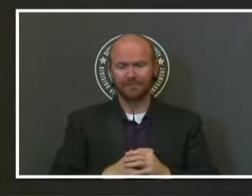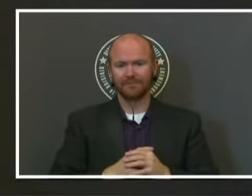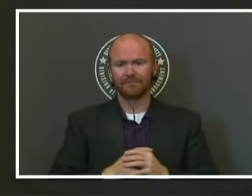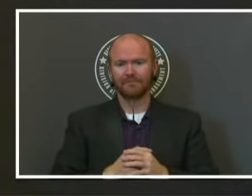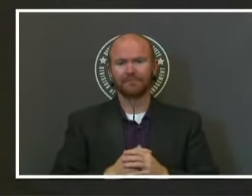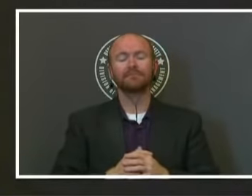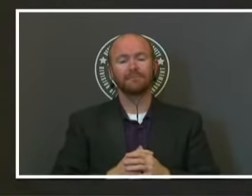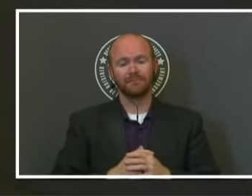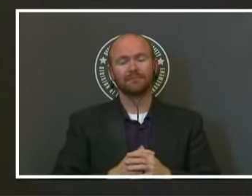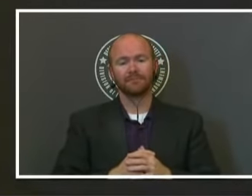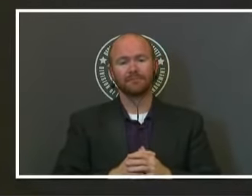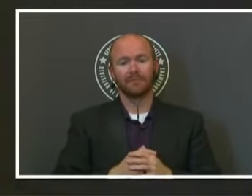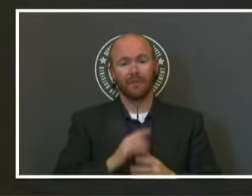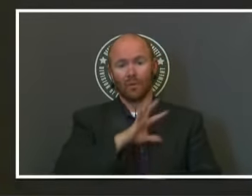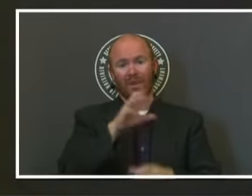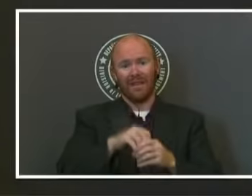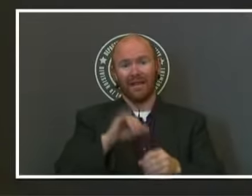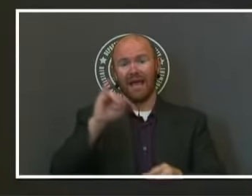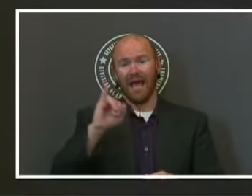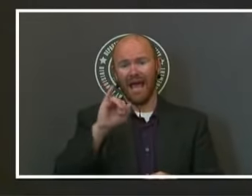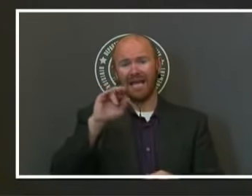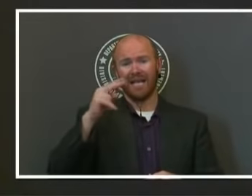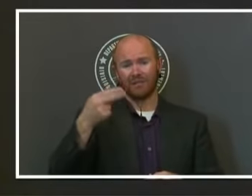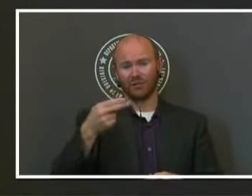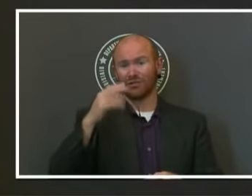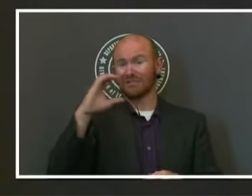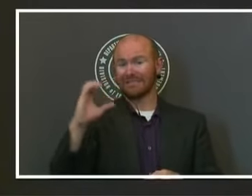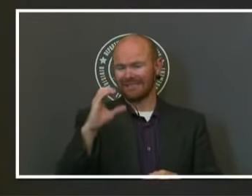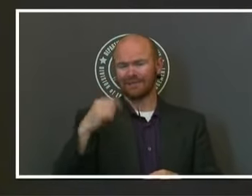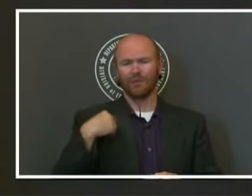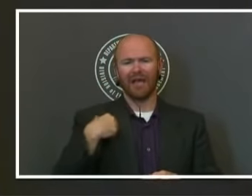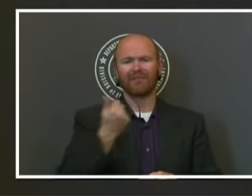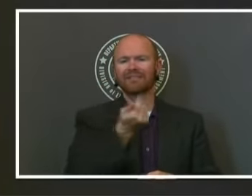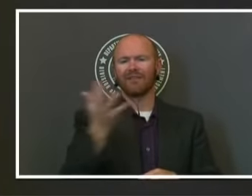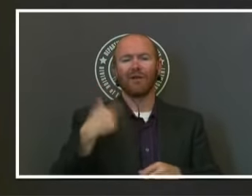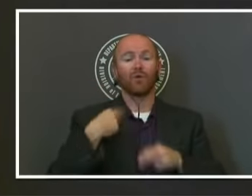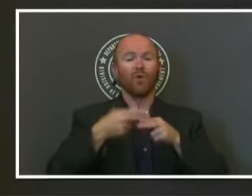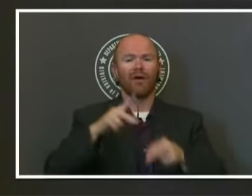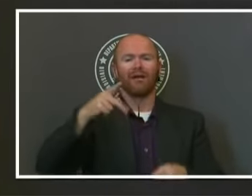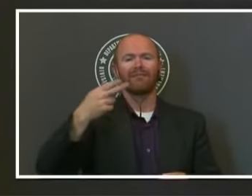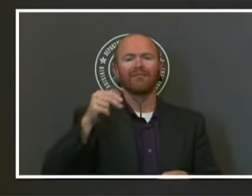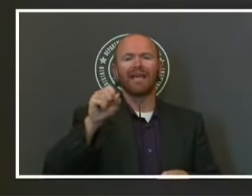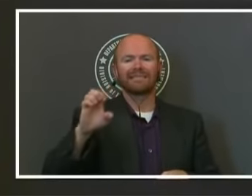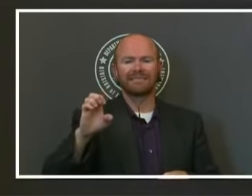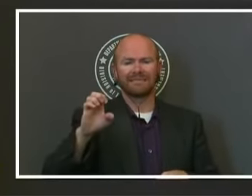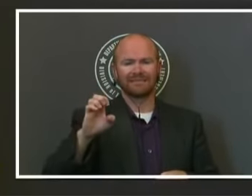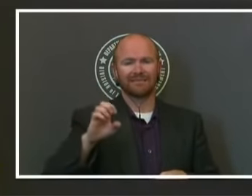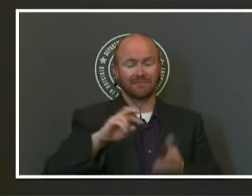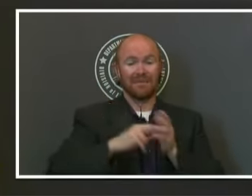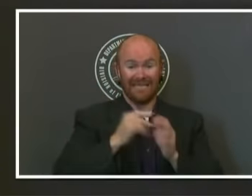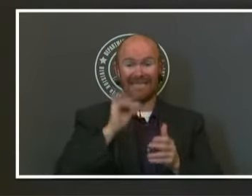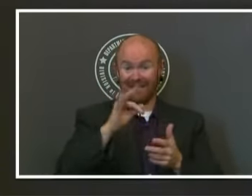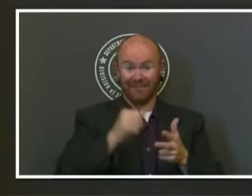yes within within an amount healthcare we multiple phases of our search capacity to